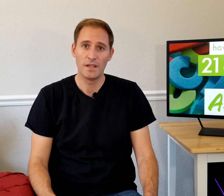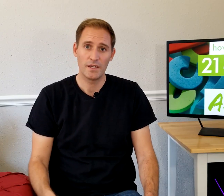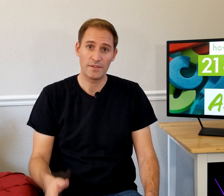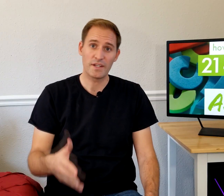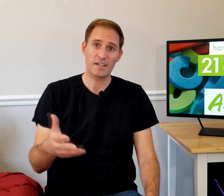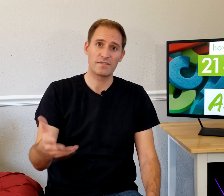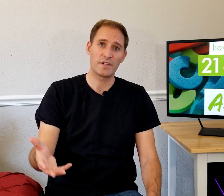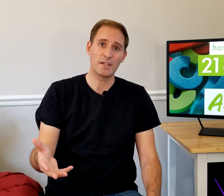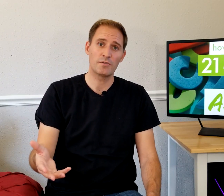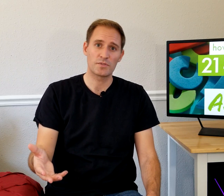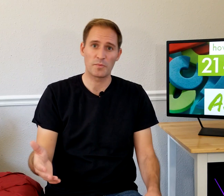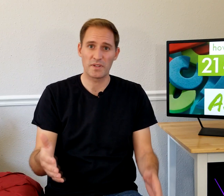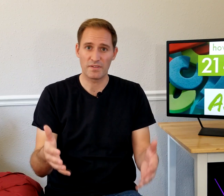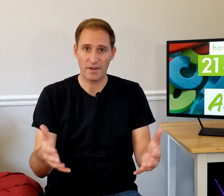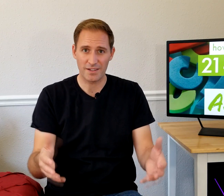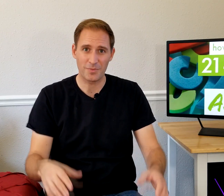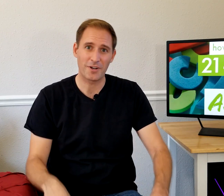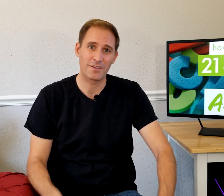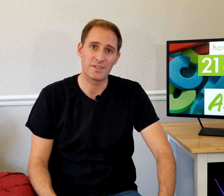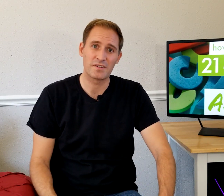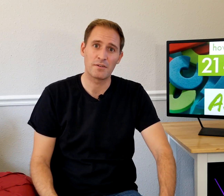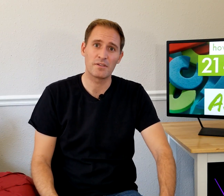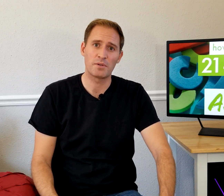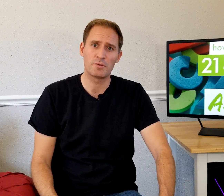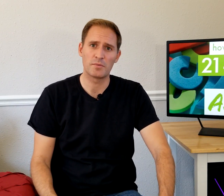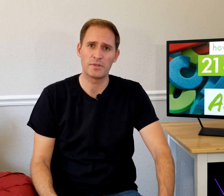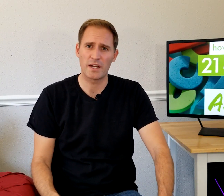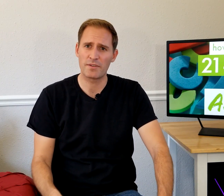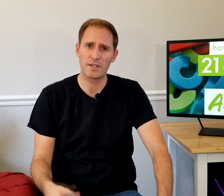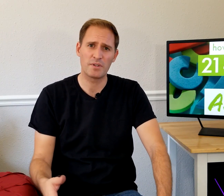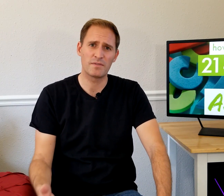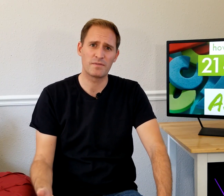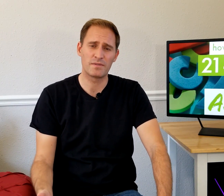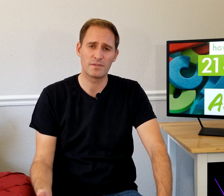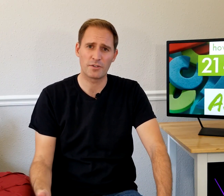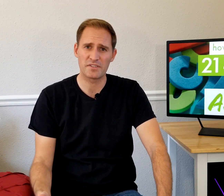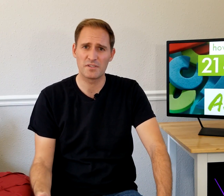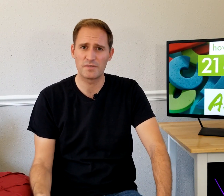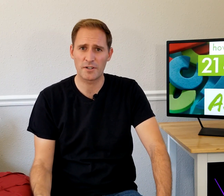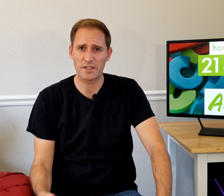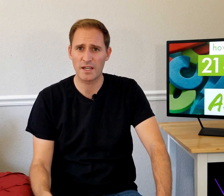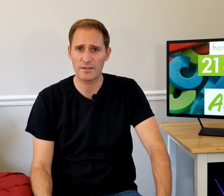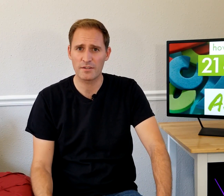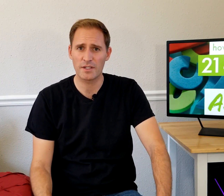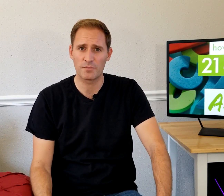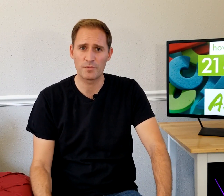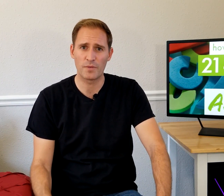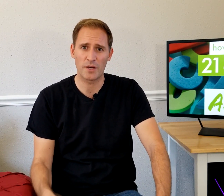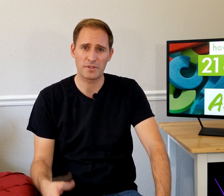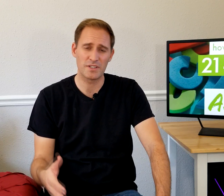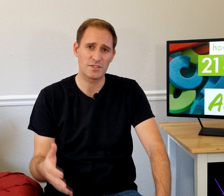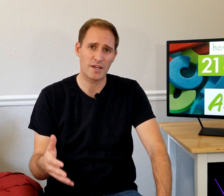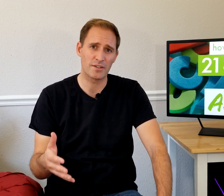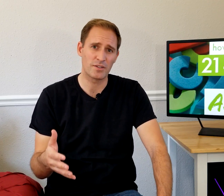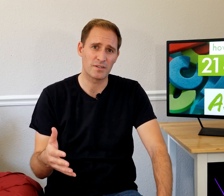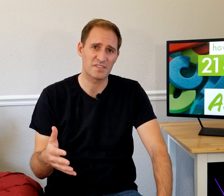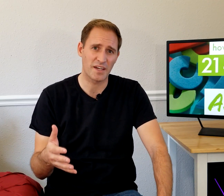In the next video, which will be the final part in this series, we will put everything we've learned so far together and I will teach you how you can sign